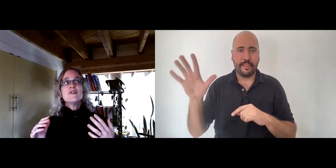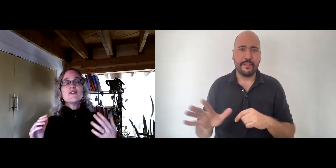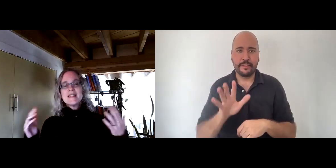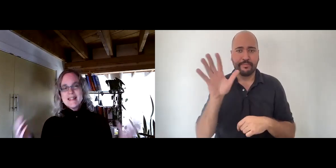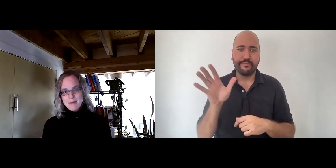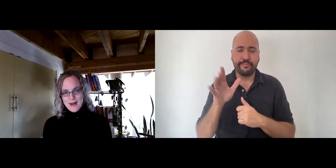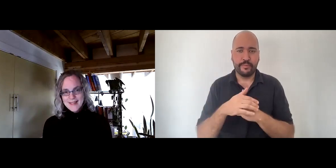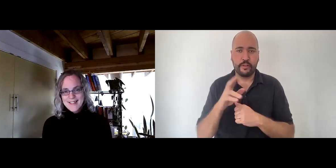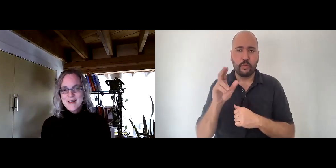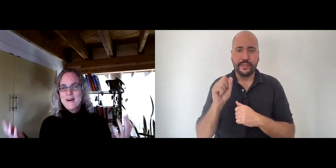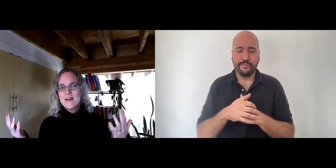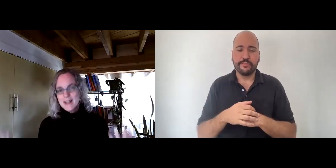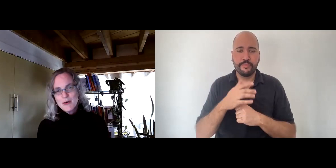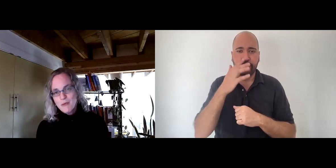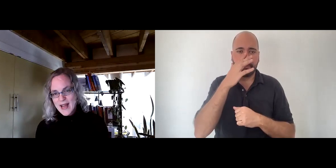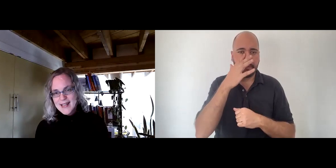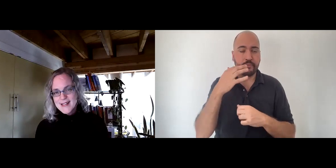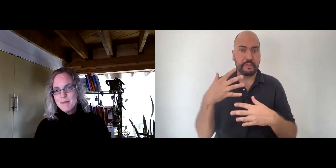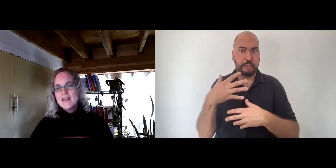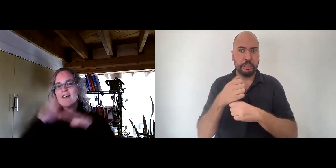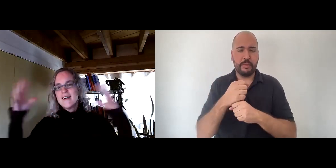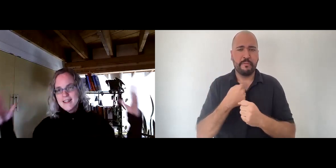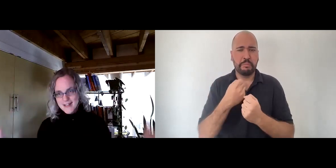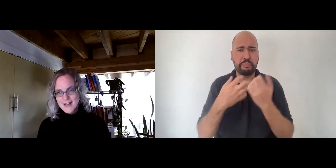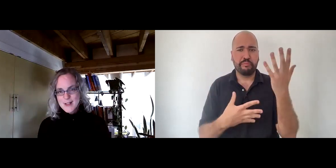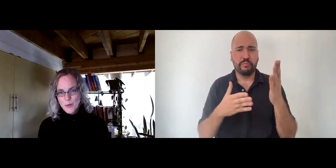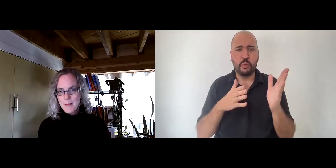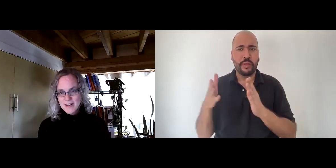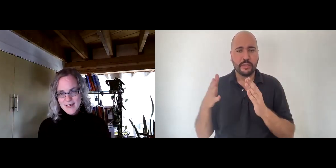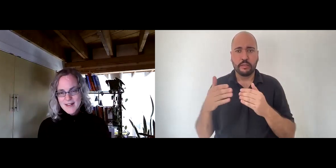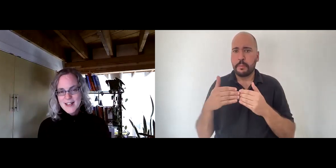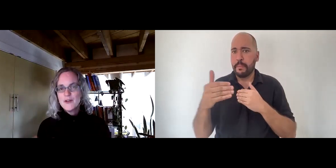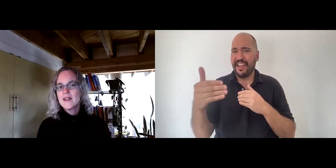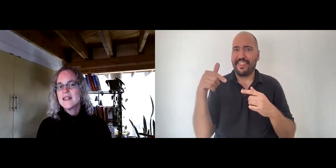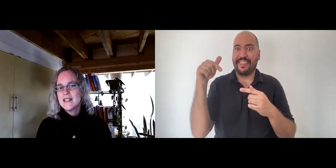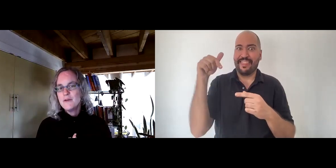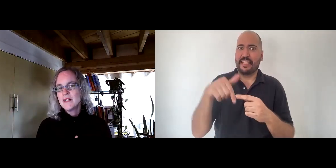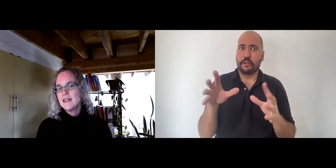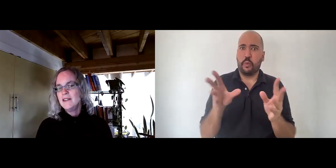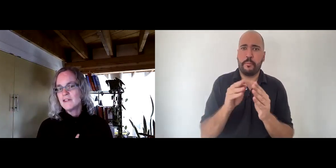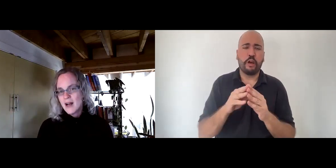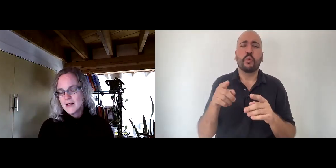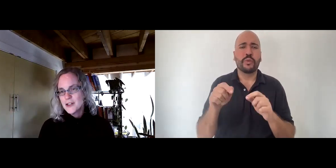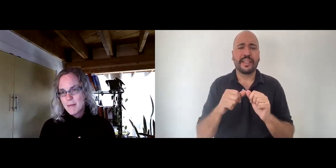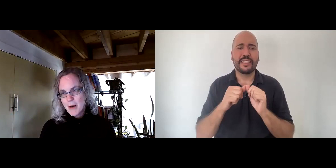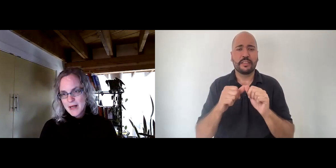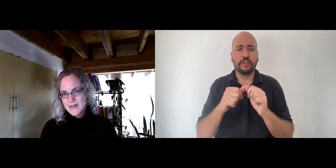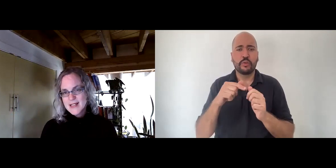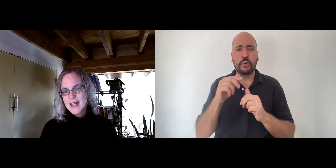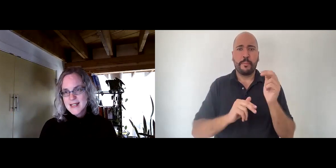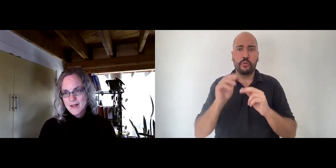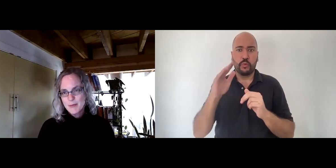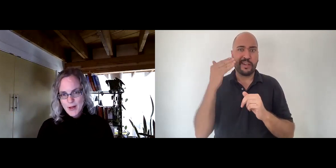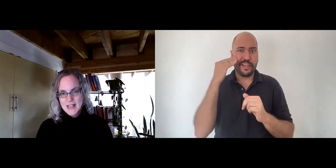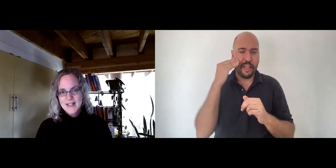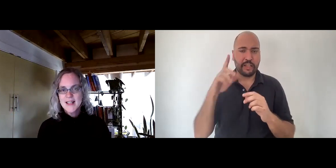So in summary there are a number of ways beyond this webinar, that you can continue to building your knowledge about benefits and self-employment.